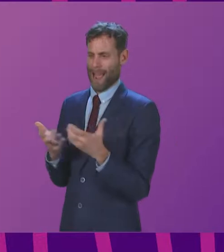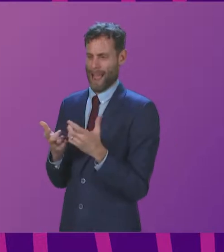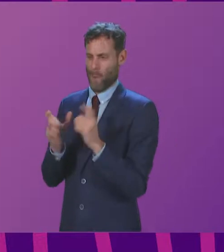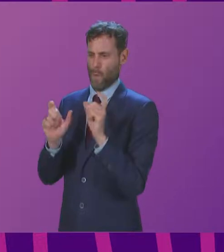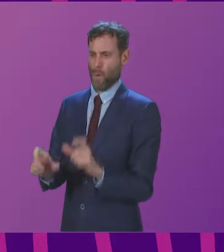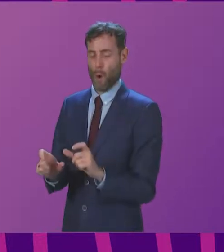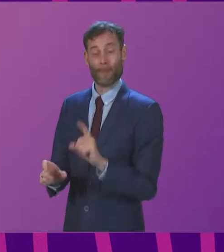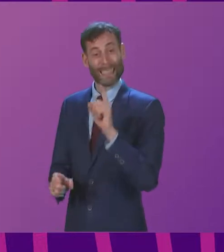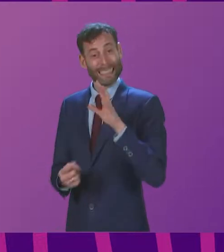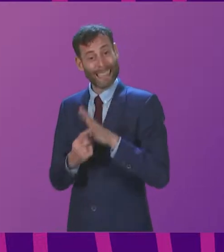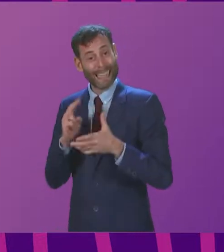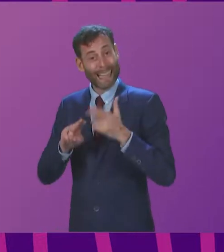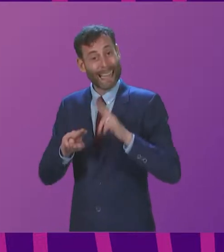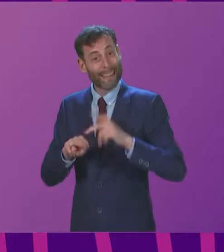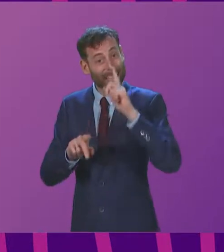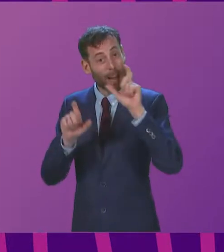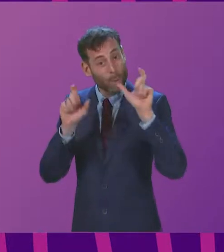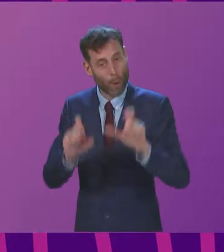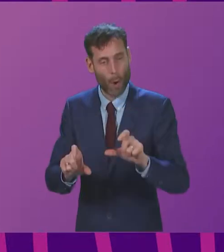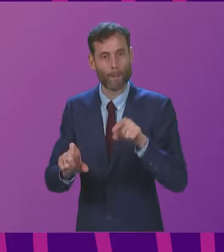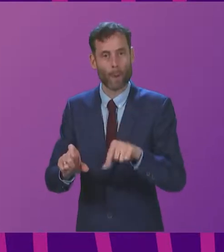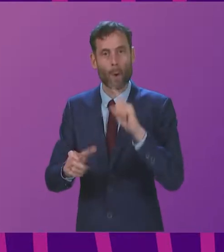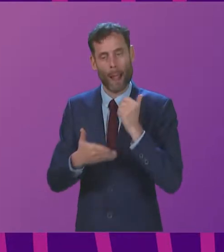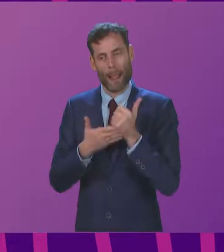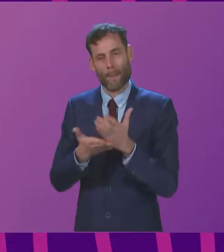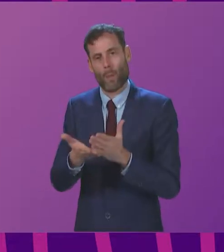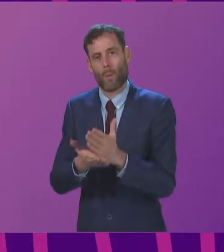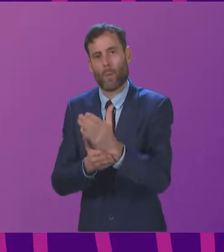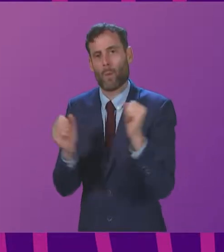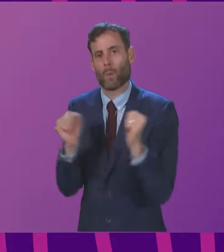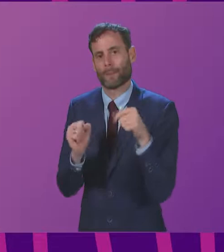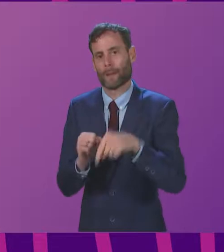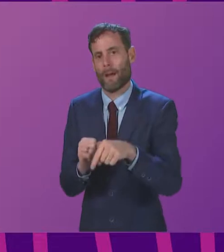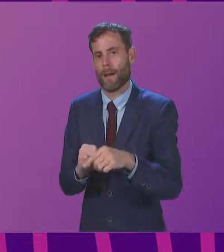it will help us to navigate our way through this difficult winter period. The average number of